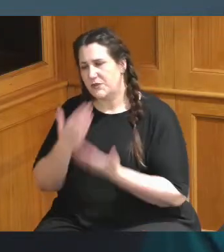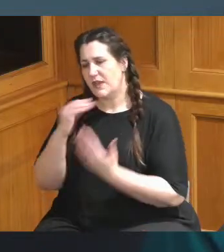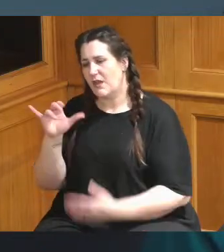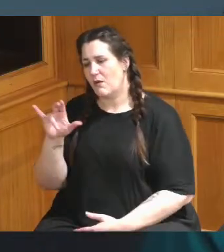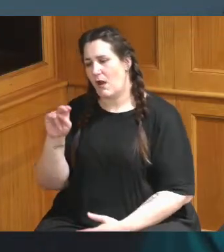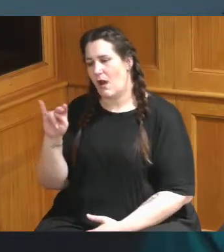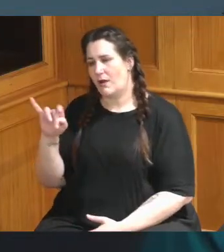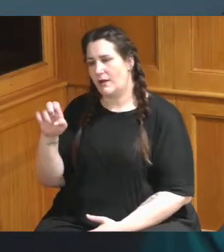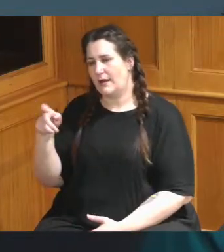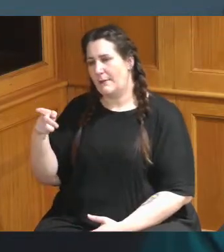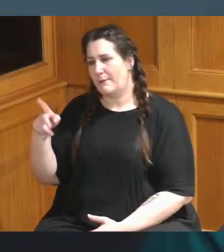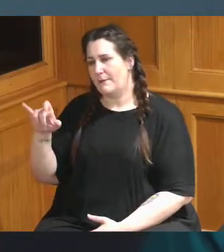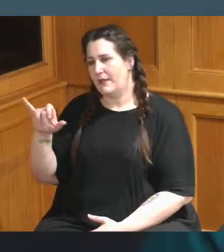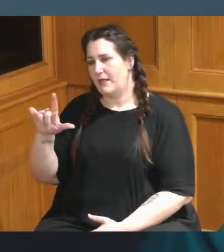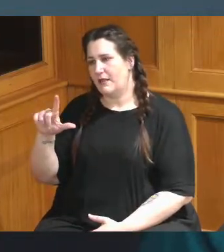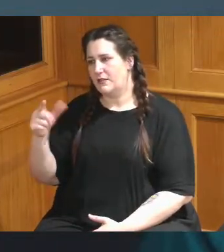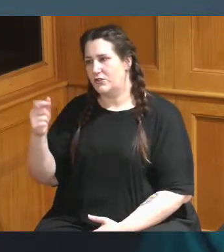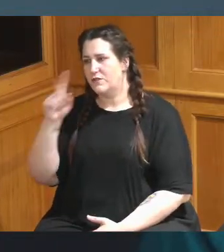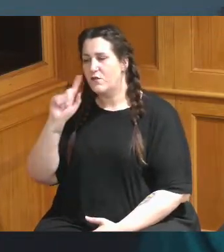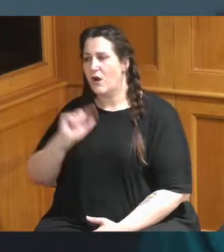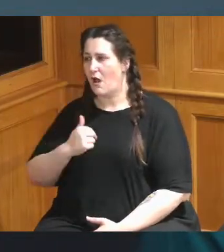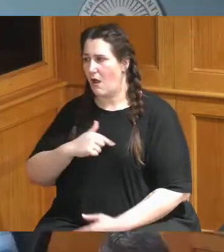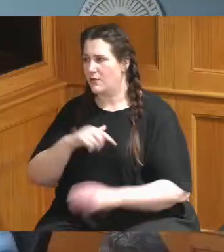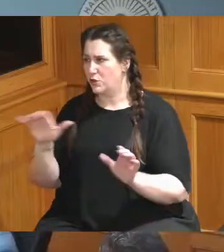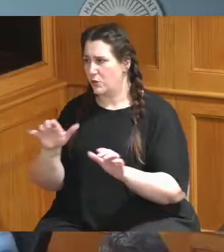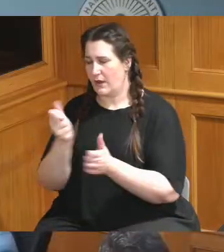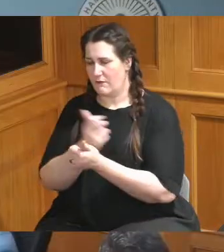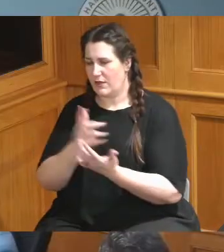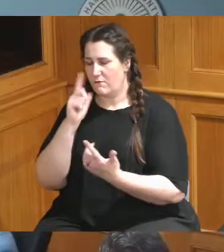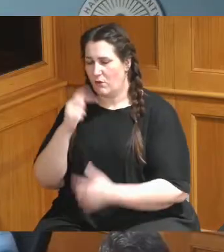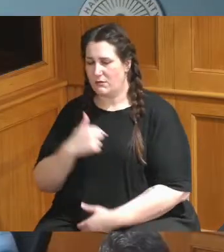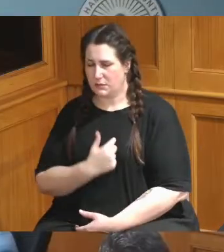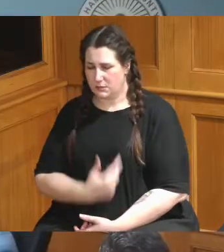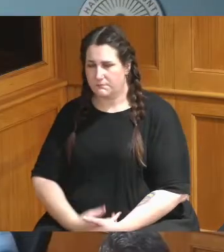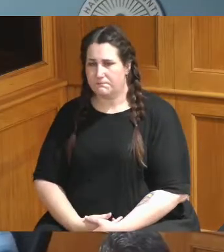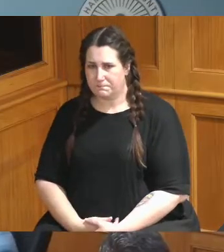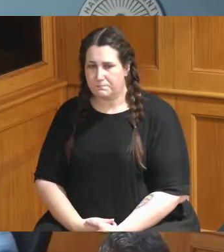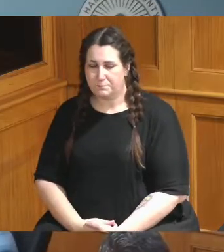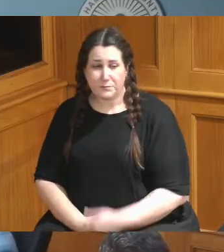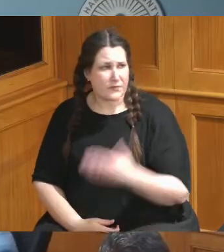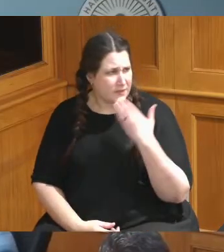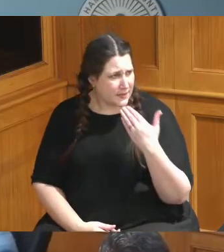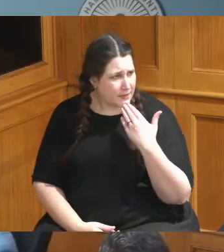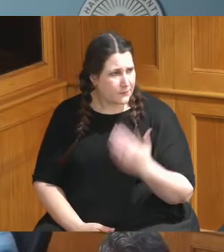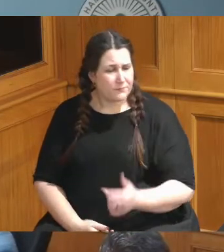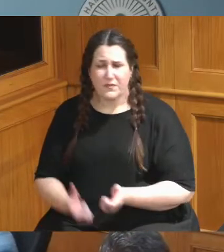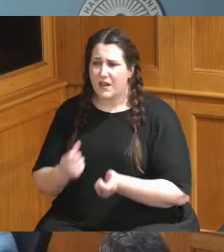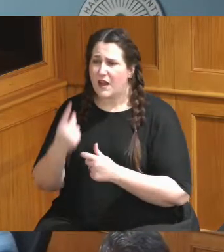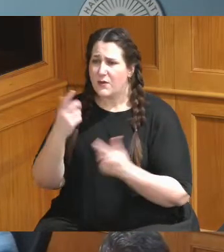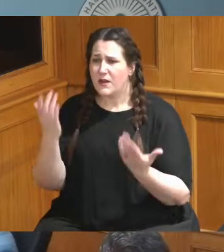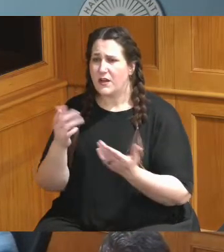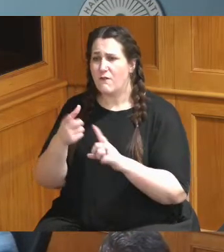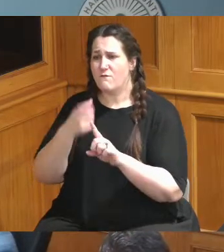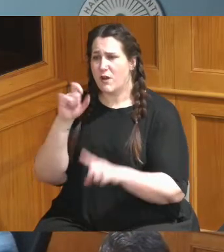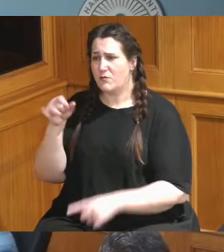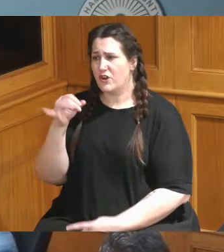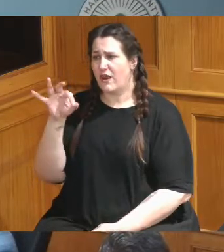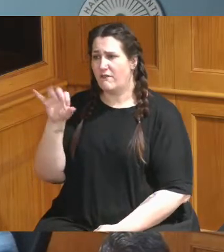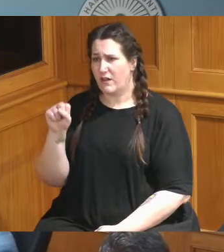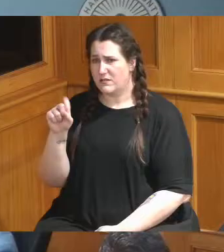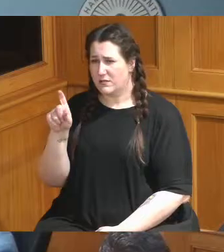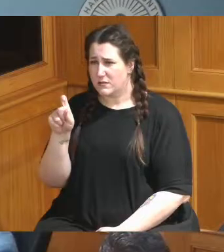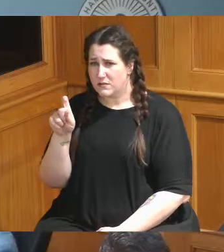doing that on behalf of our county. Great. Thank you. Thank you. is anyone here from JFS? I don't